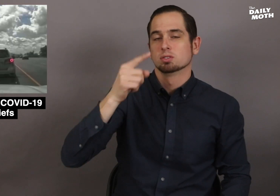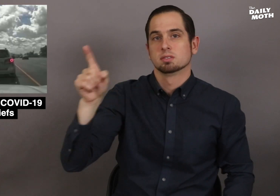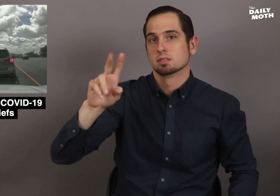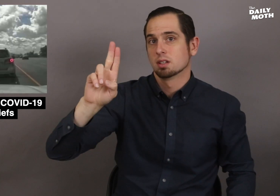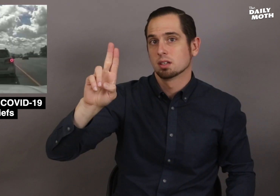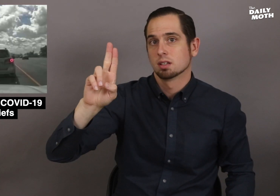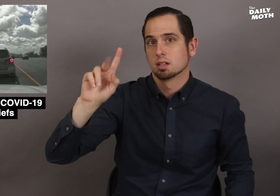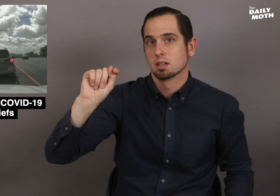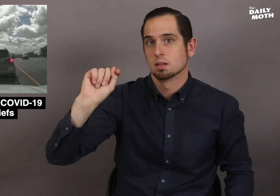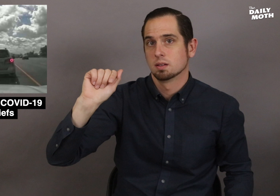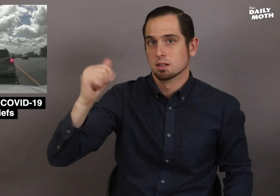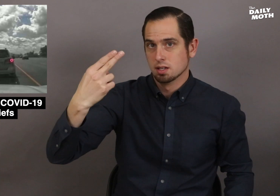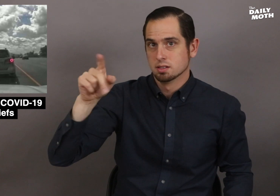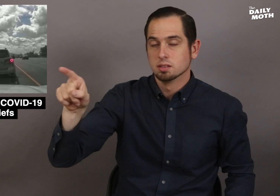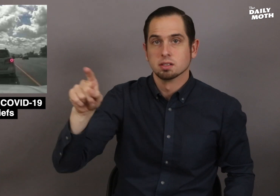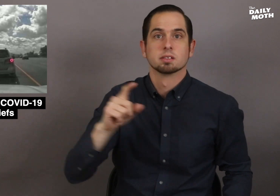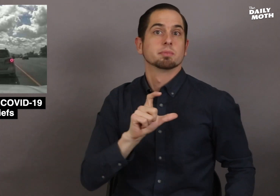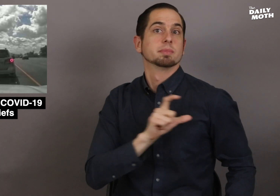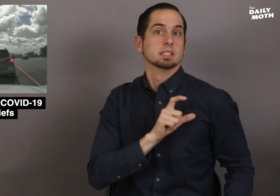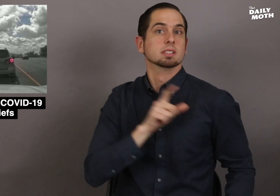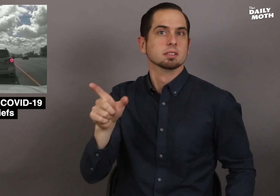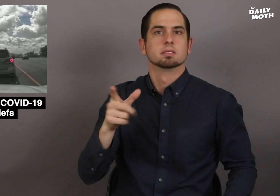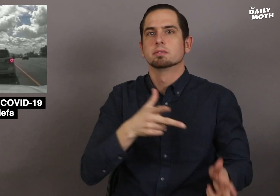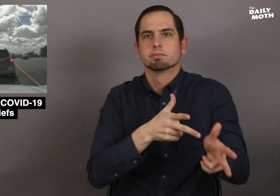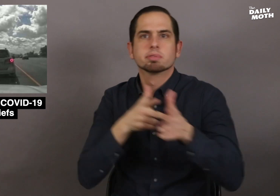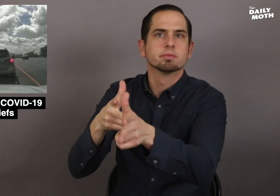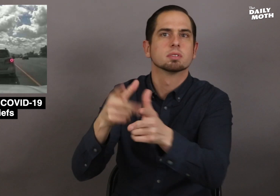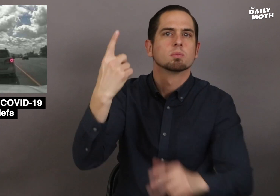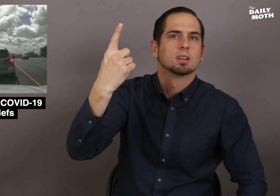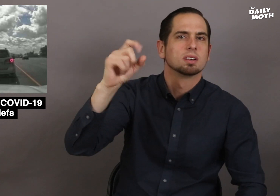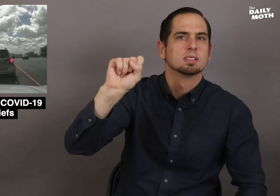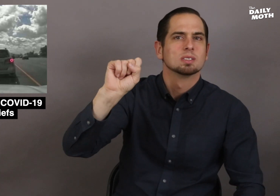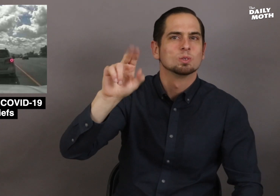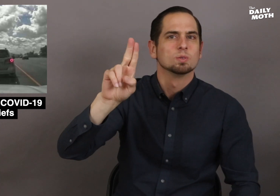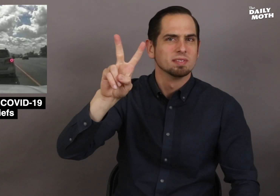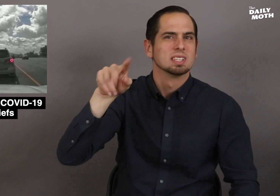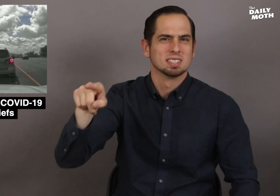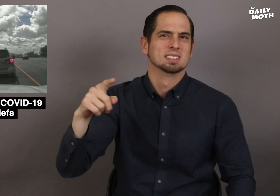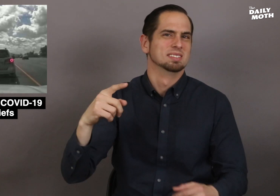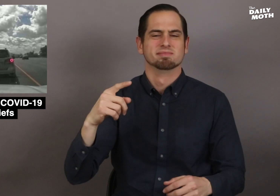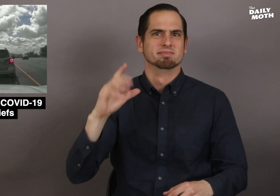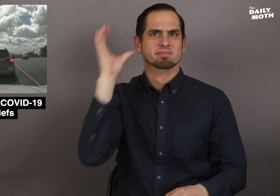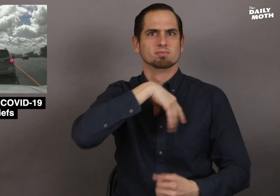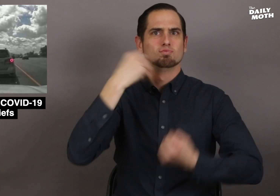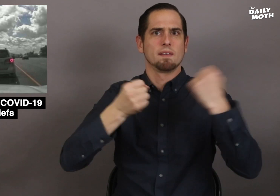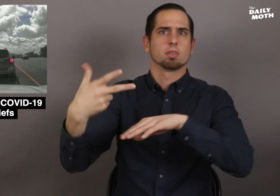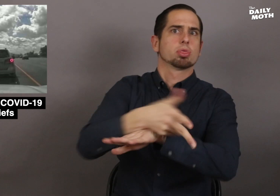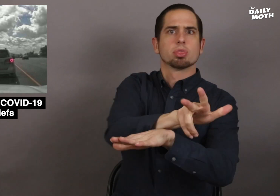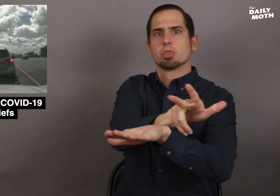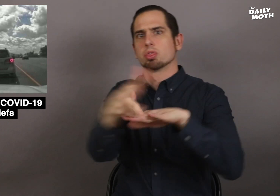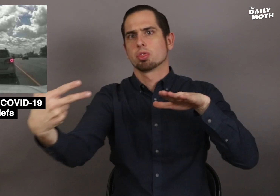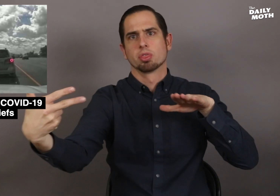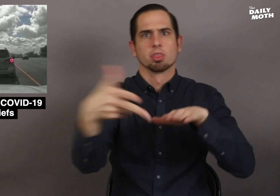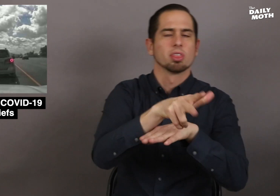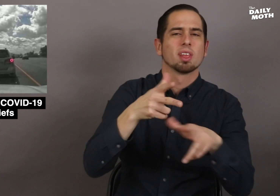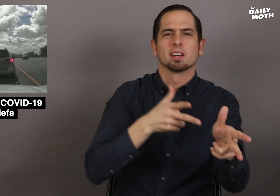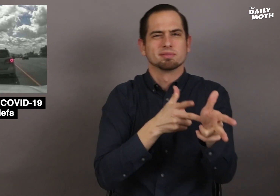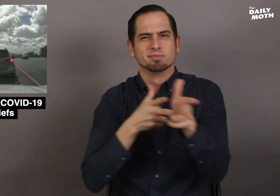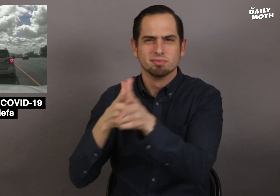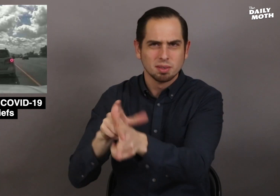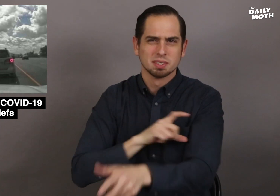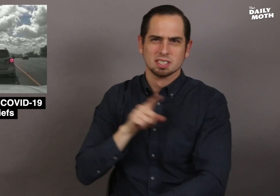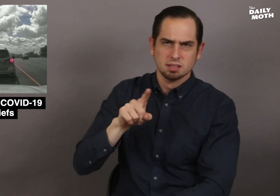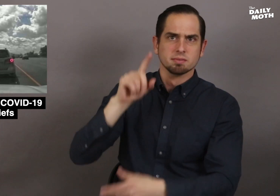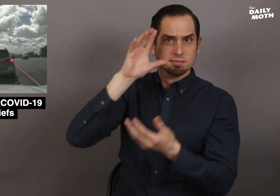In Utah, police pulled over a SUV that was driving erratically